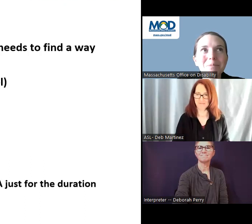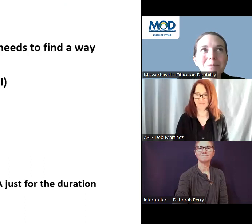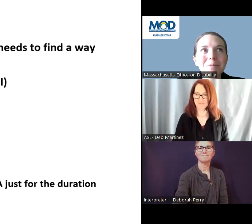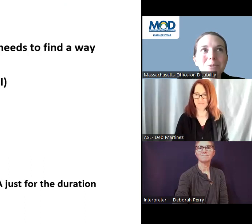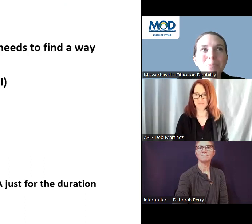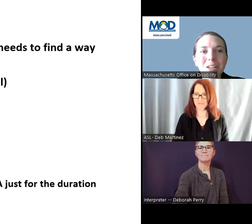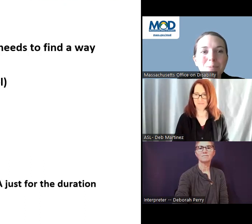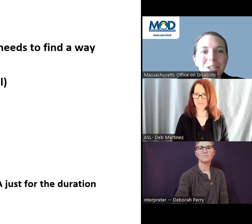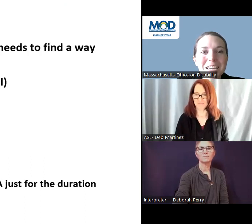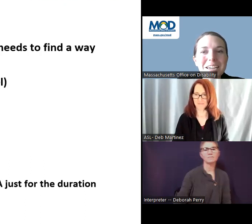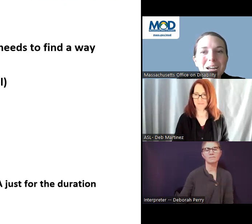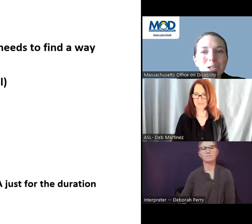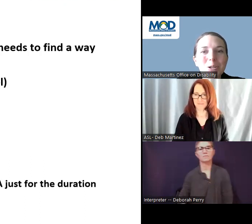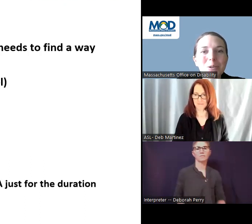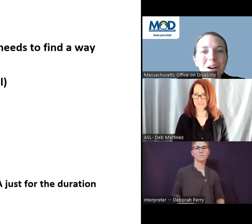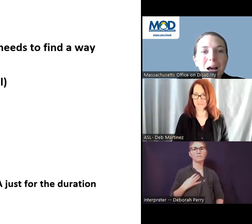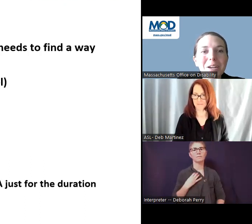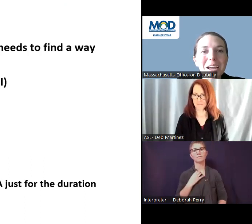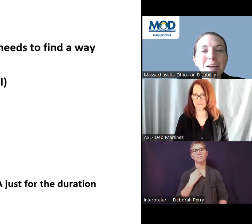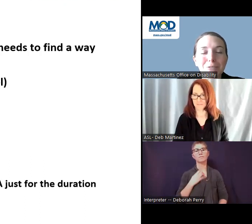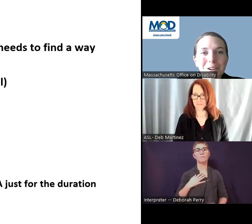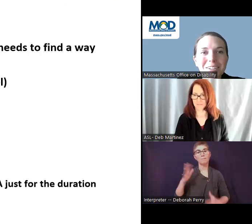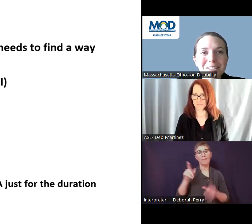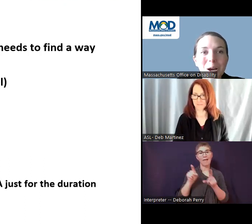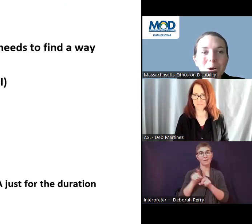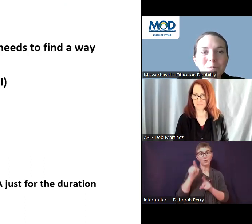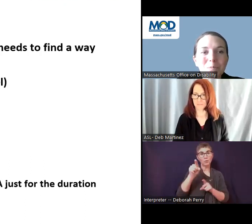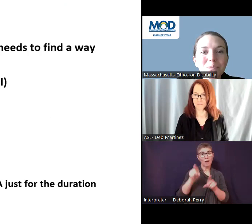responsibility to accommodate everyone